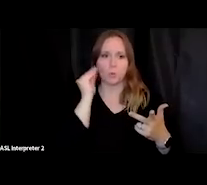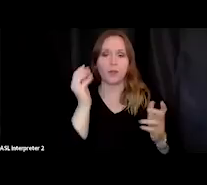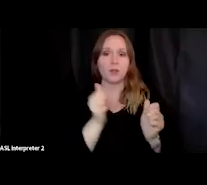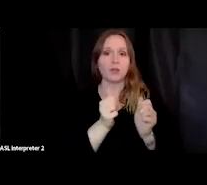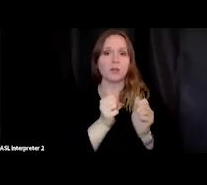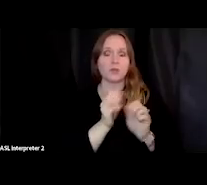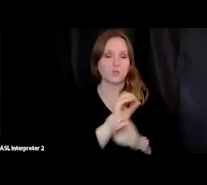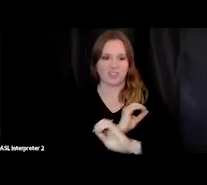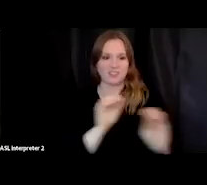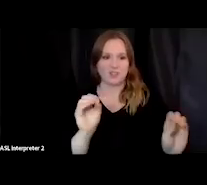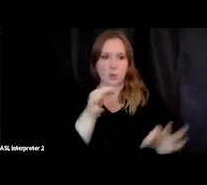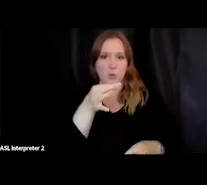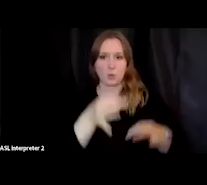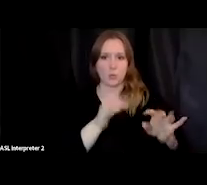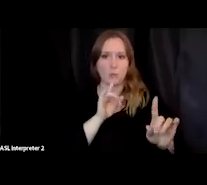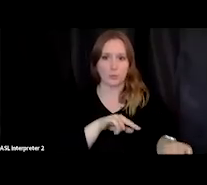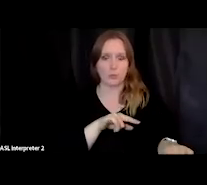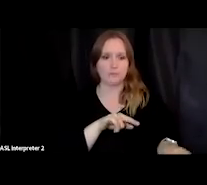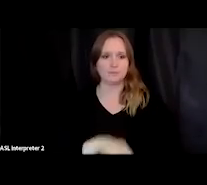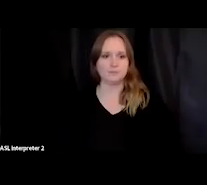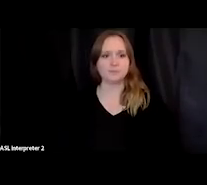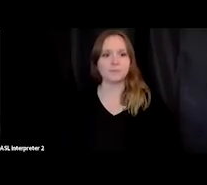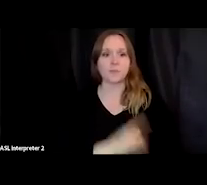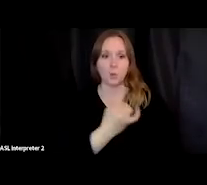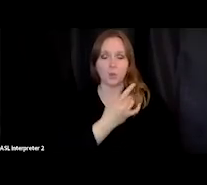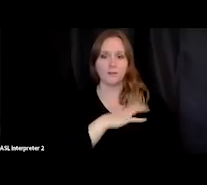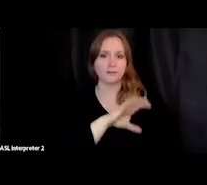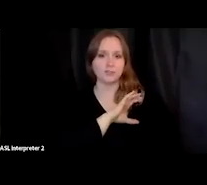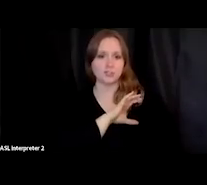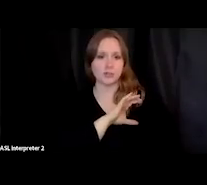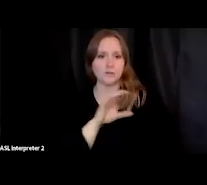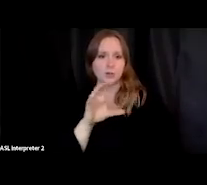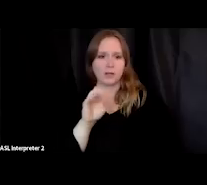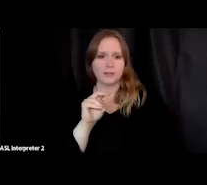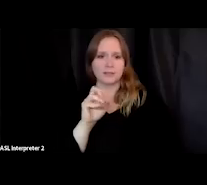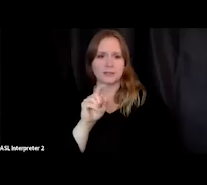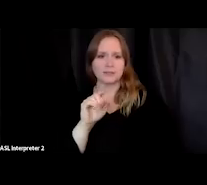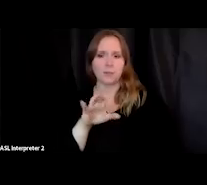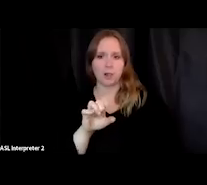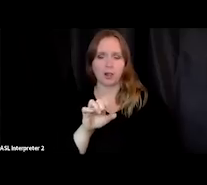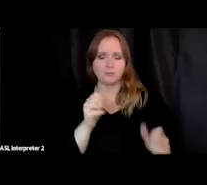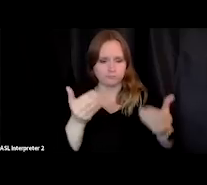Only a staff or only a sheriff or a constable can move a tenant and his or her belonging out of the property.